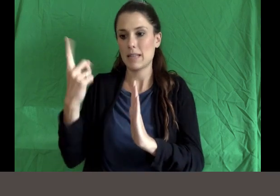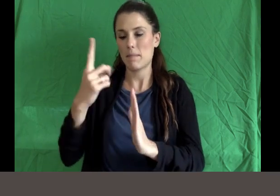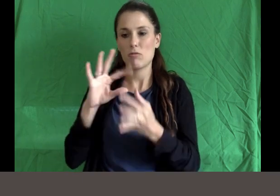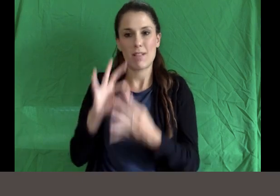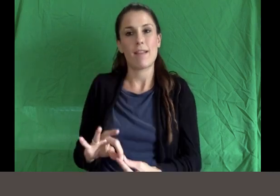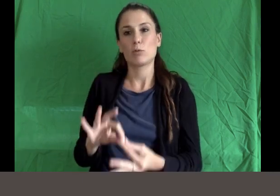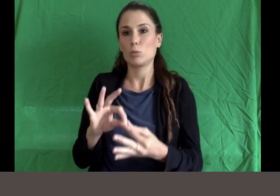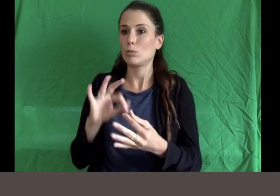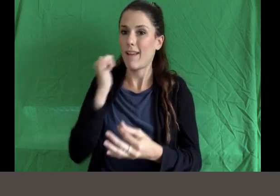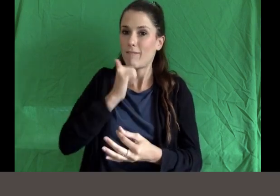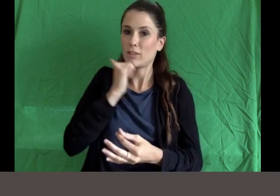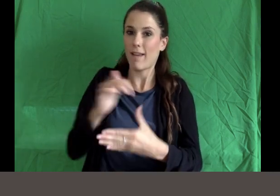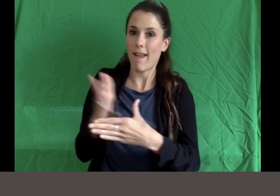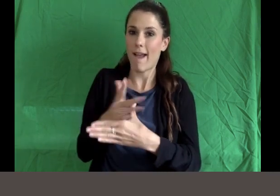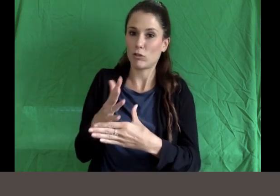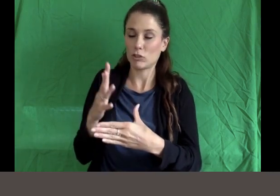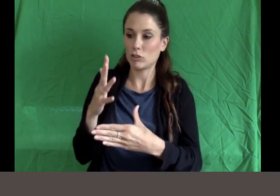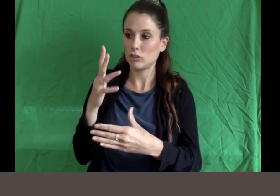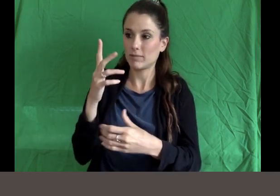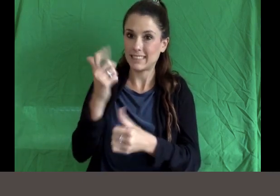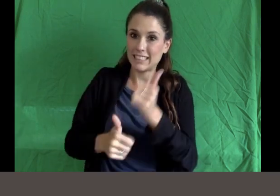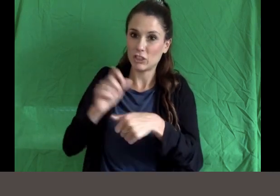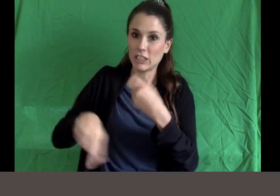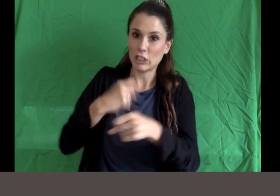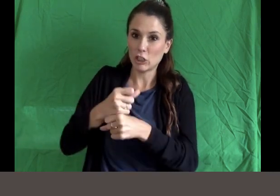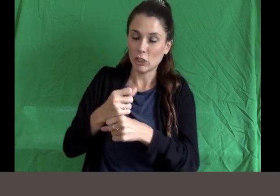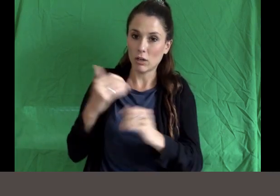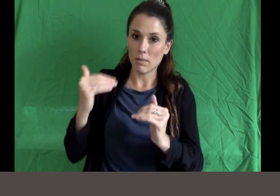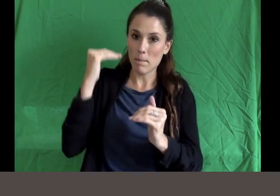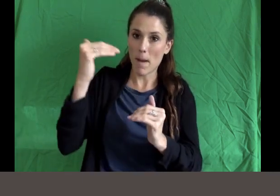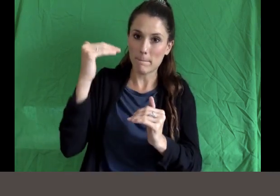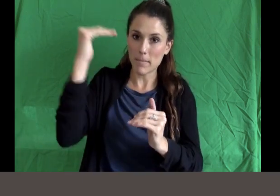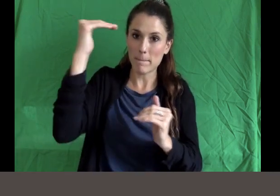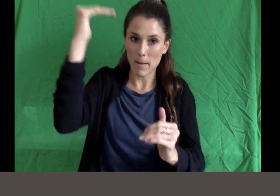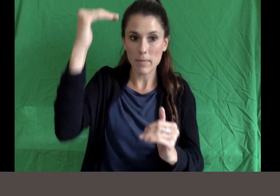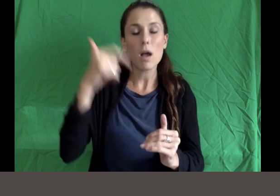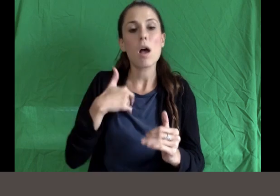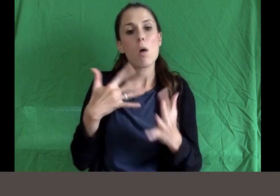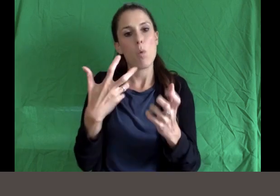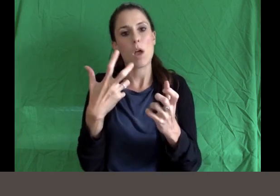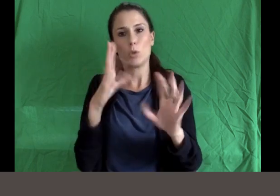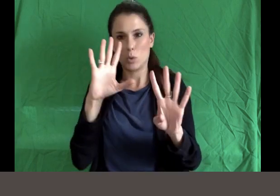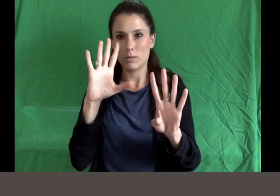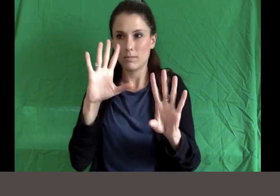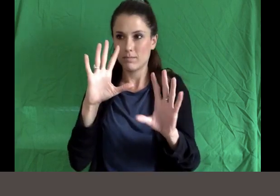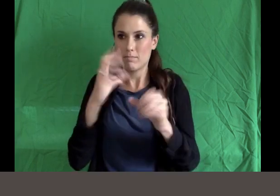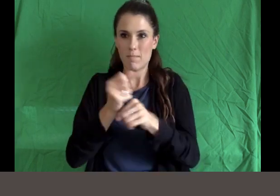moving up here from here I should probably draw attention to that and better yet I can even make